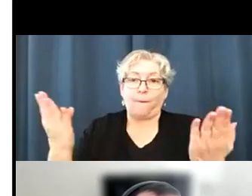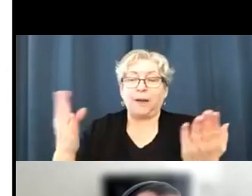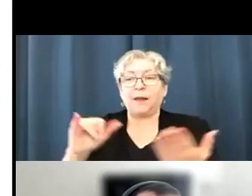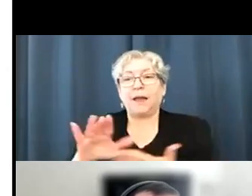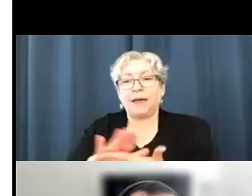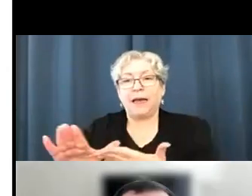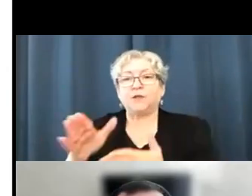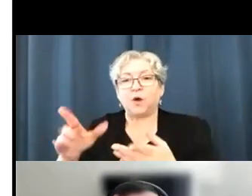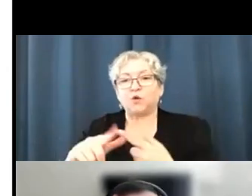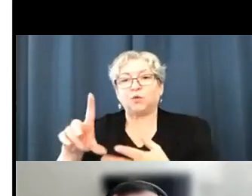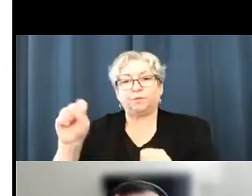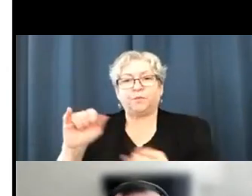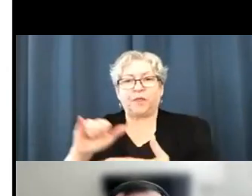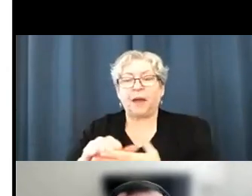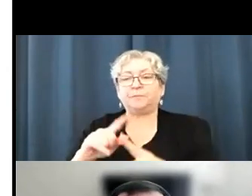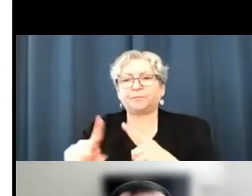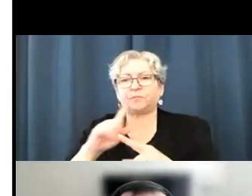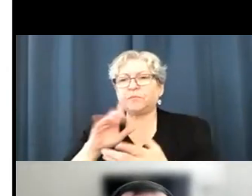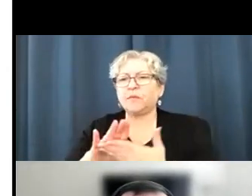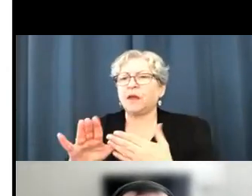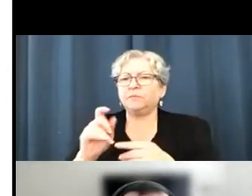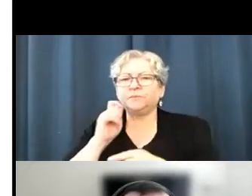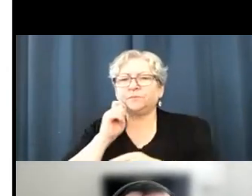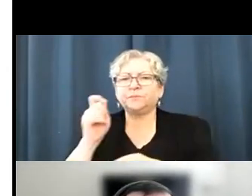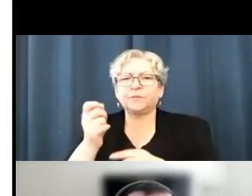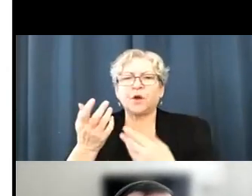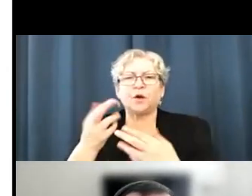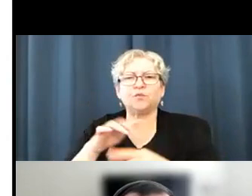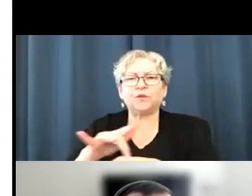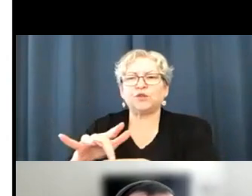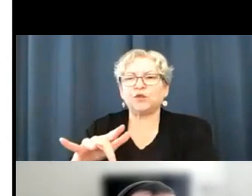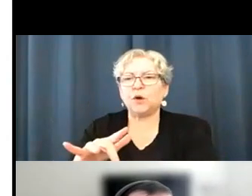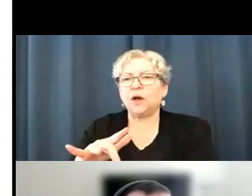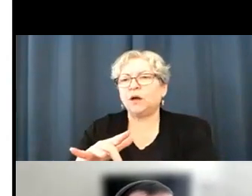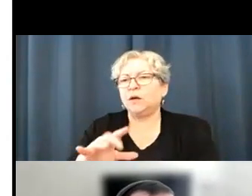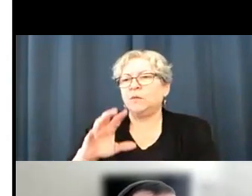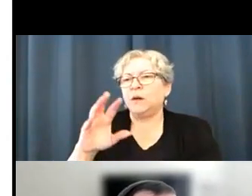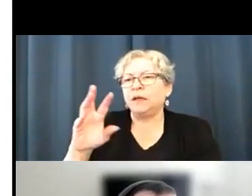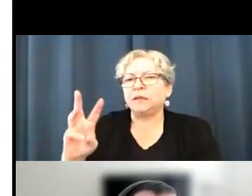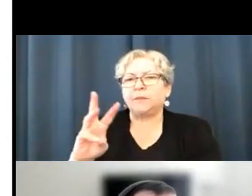And there's also very handy resource by W3C, it's called "The Decision Tree".